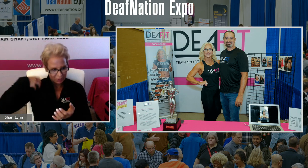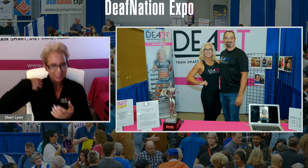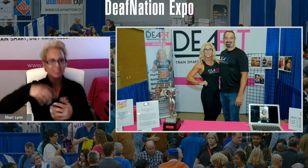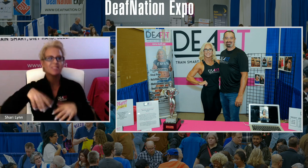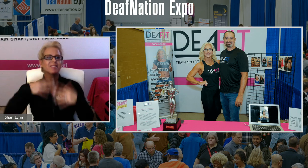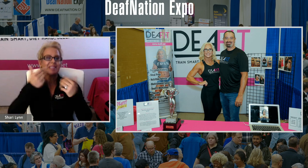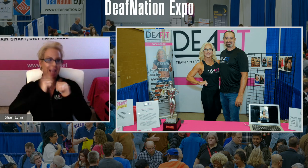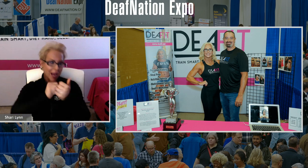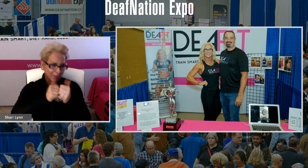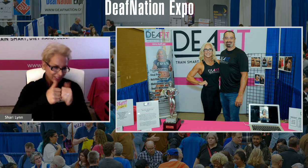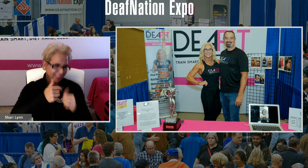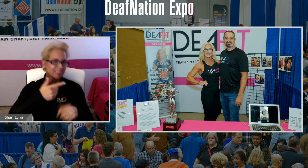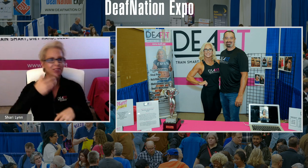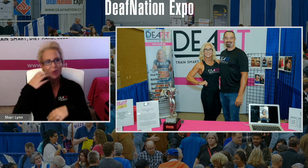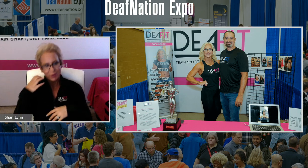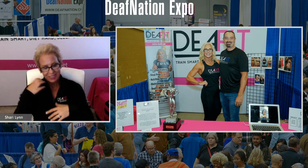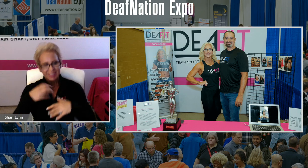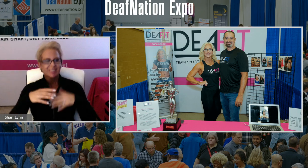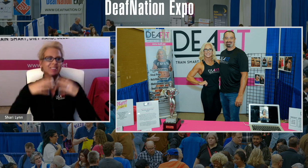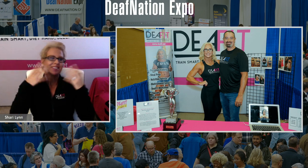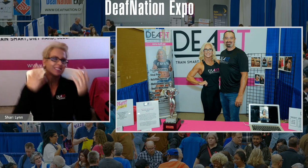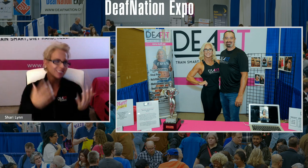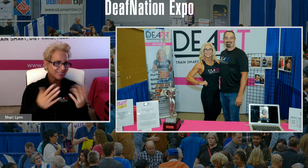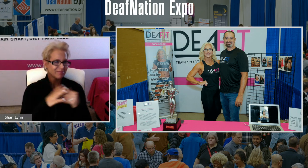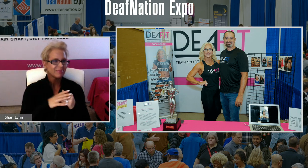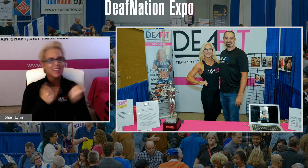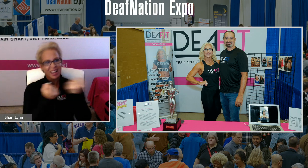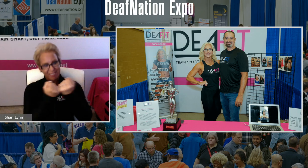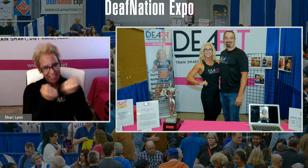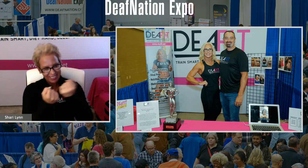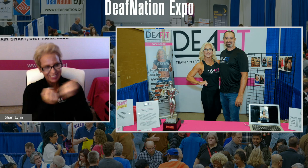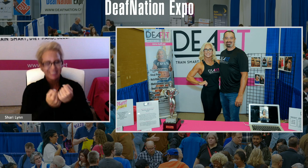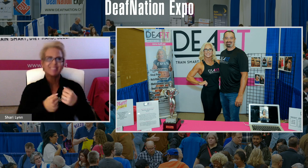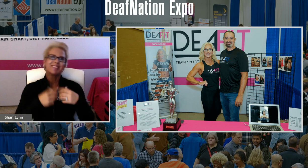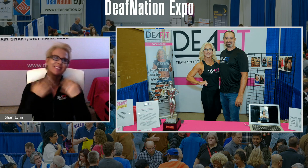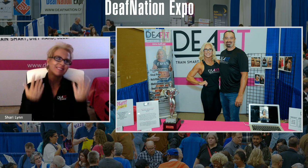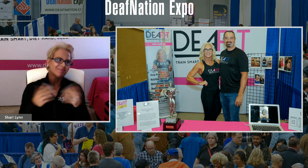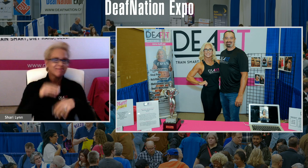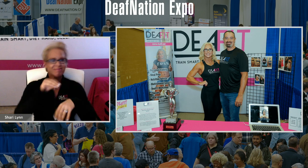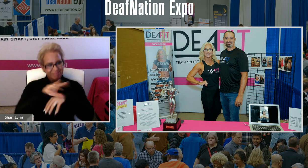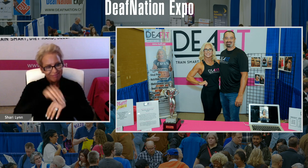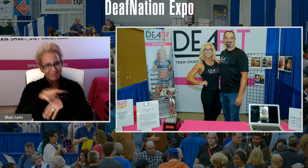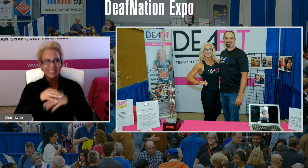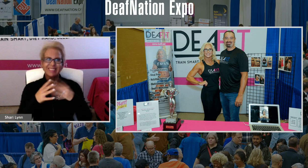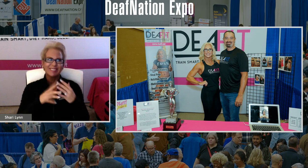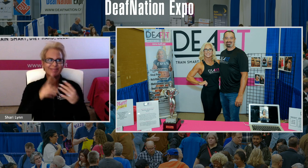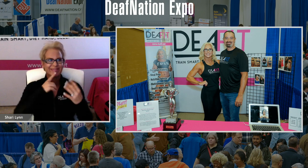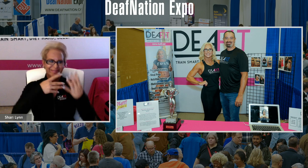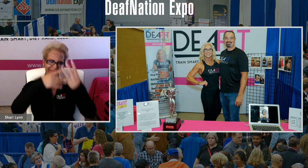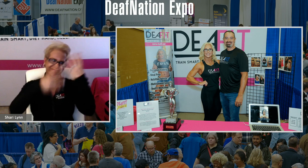and coaching for competitions, and advocacy. Consulting, too.